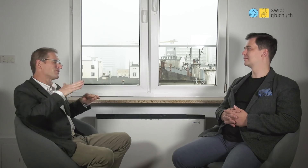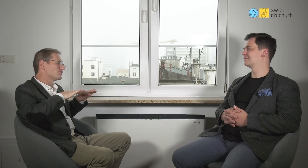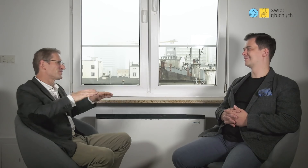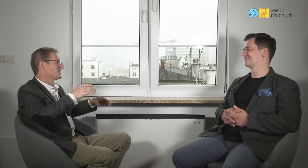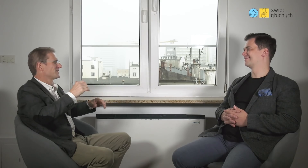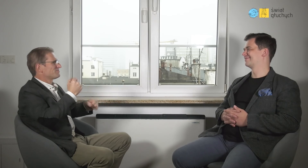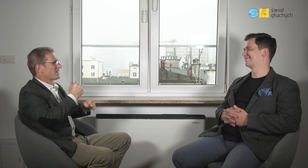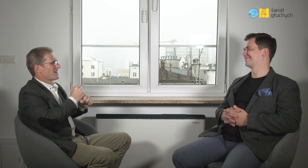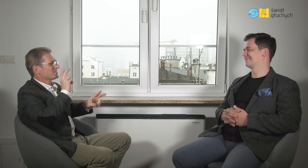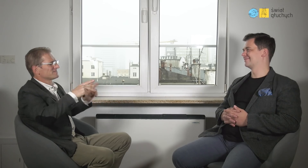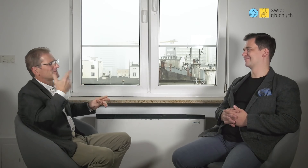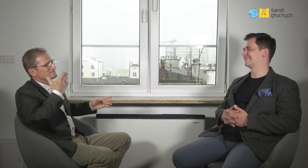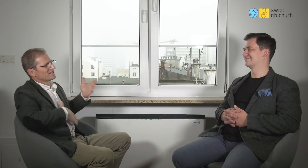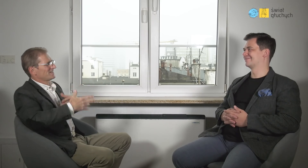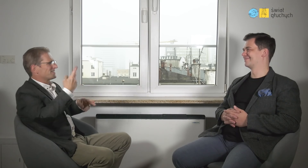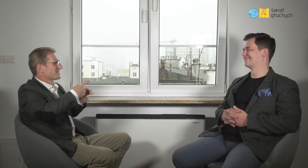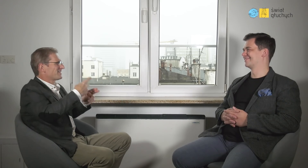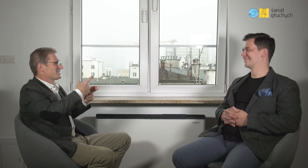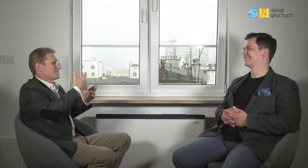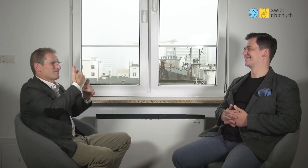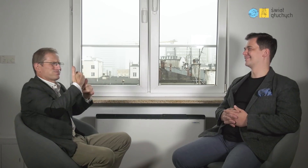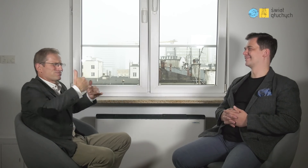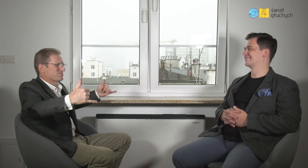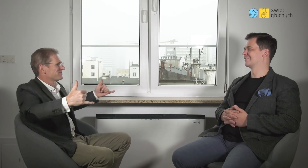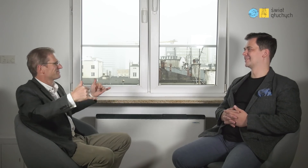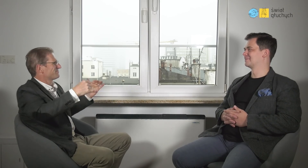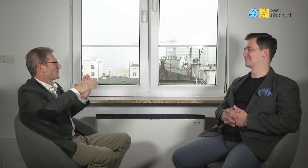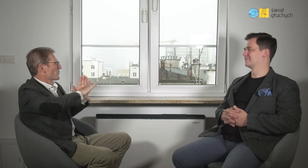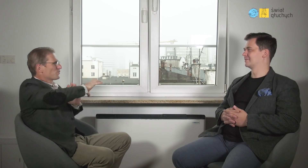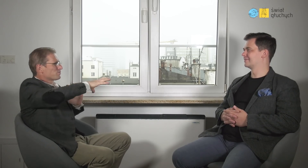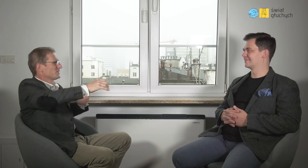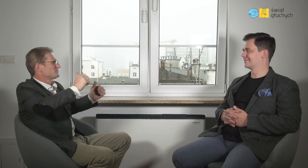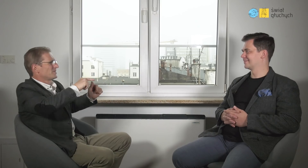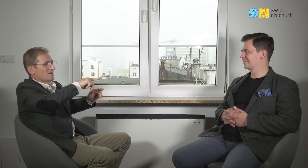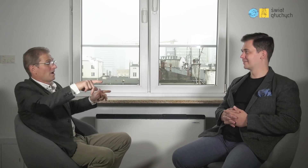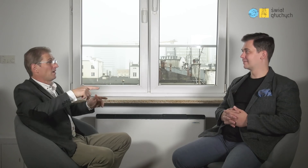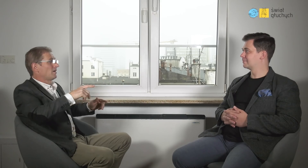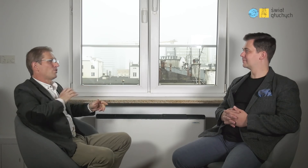There are a lot of CODA who work in television, various institutions.